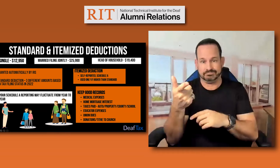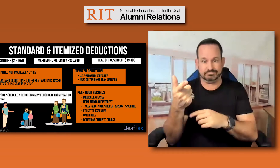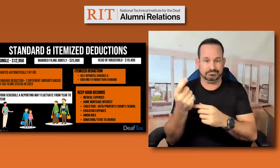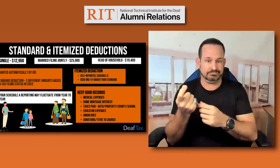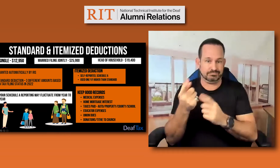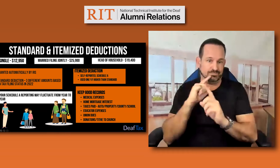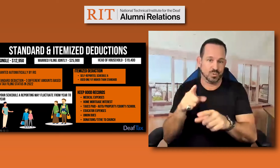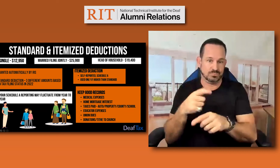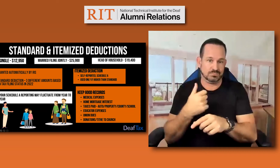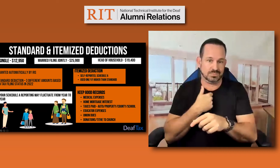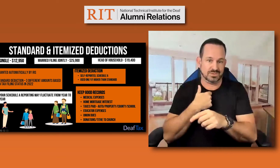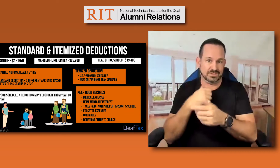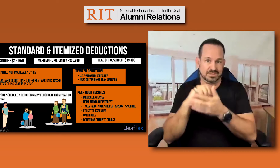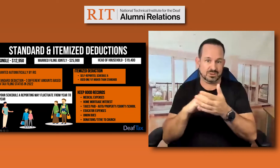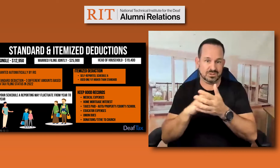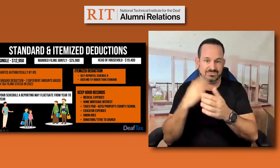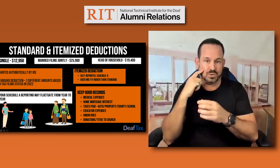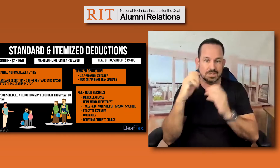Some of you might have student loans.